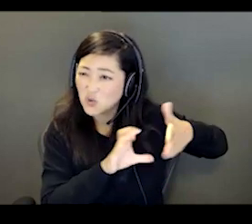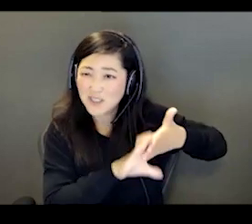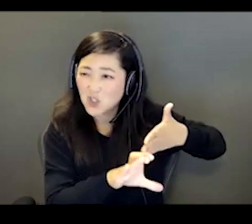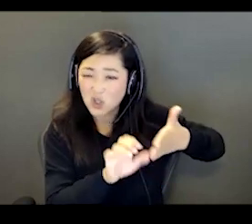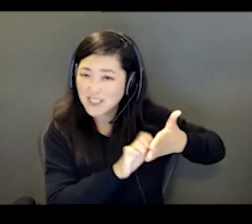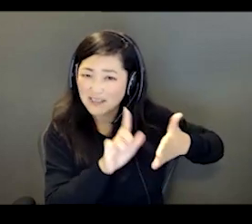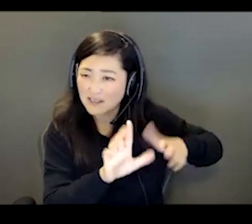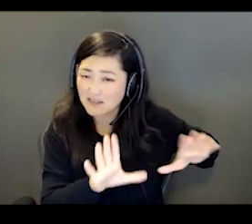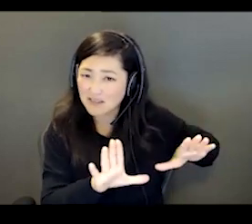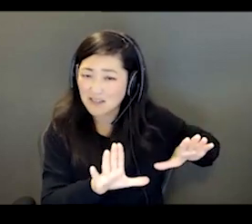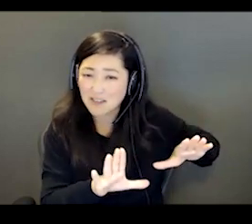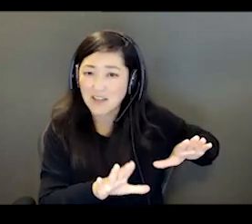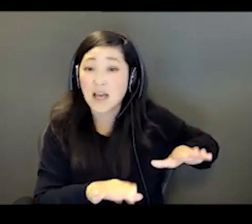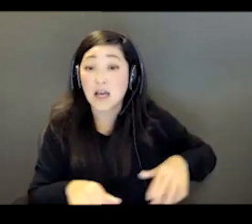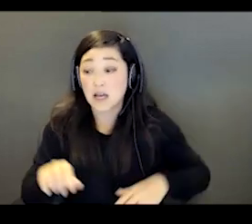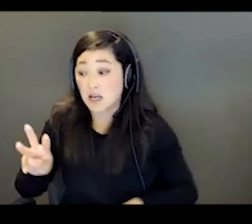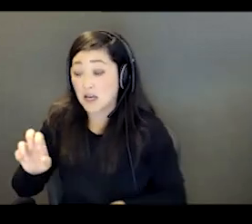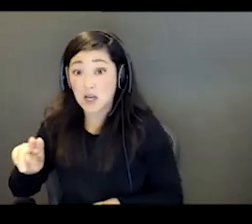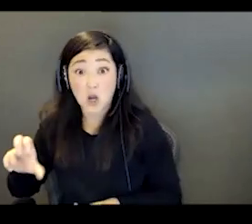The winch to pull the mountain bike in was about $200. I have that sitting on our shelf for about 10 years.